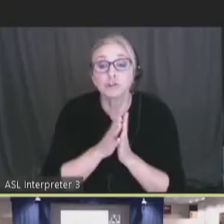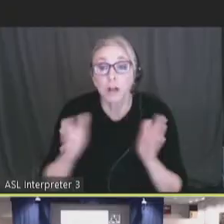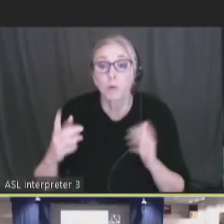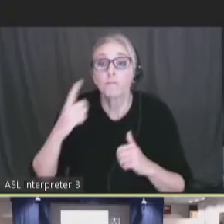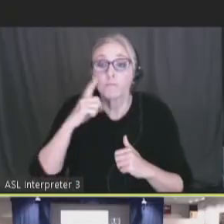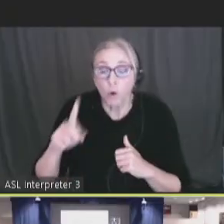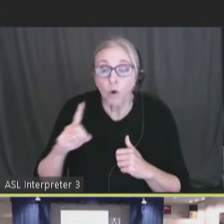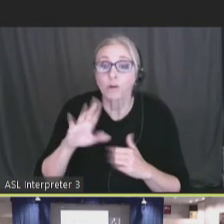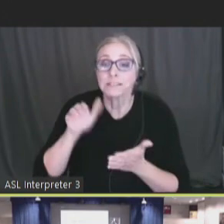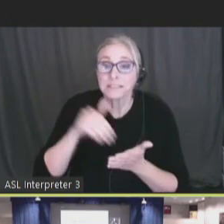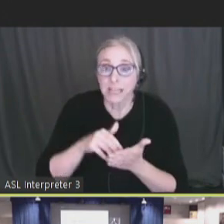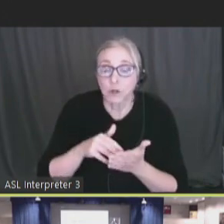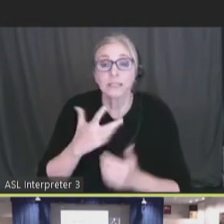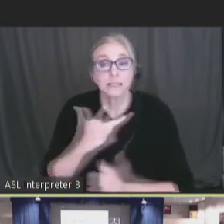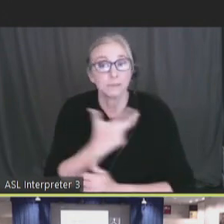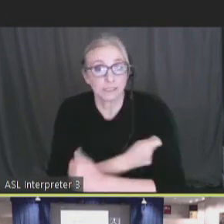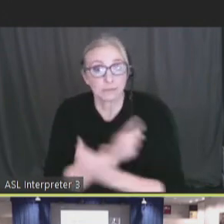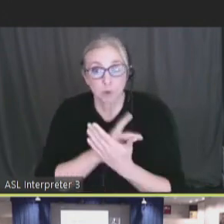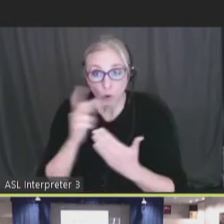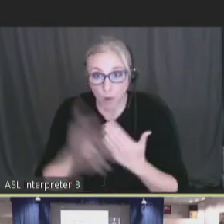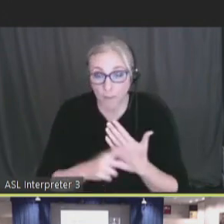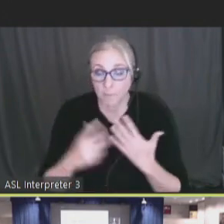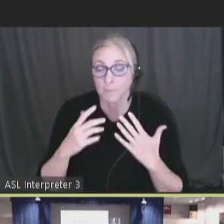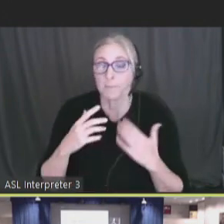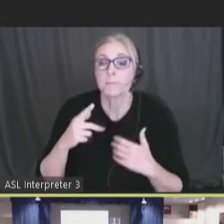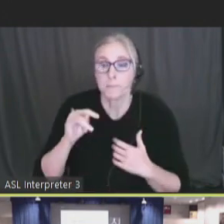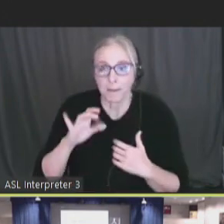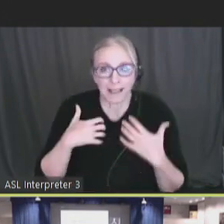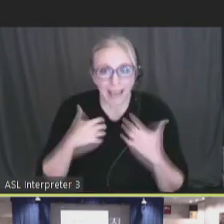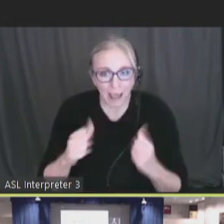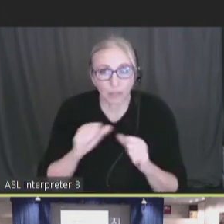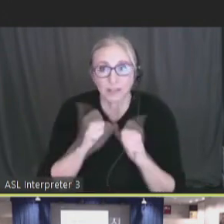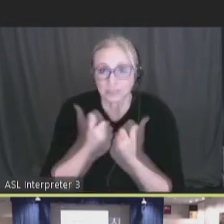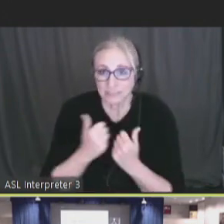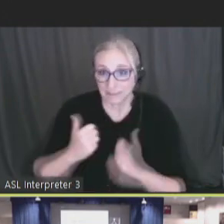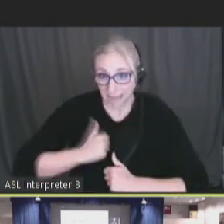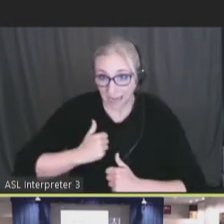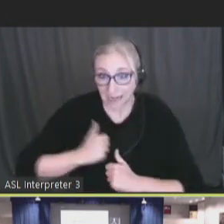Center for Immunization Programs at the Public Health Agency of Canada. I have a few items that